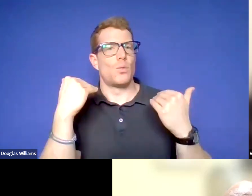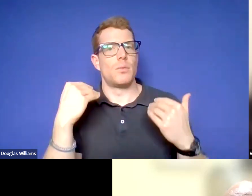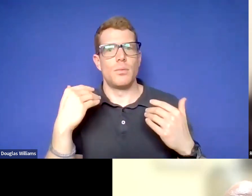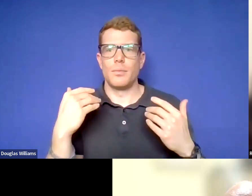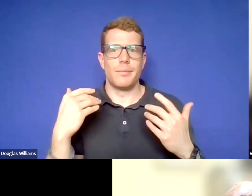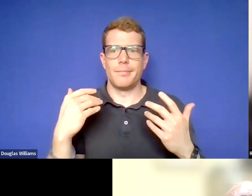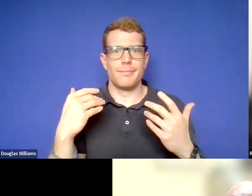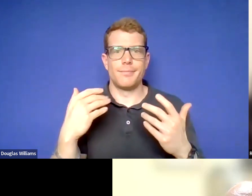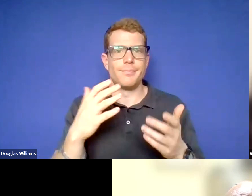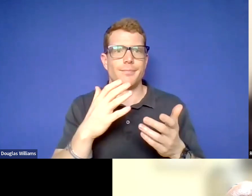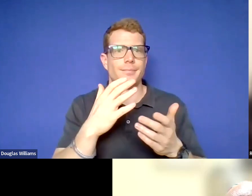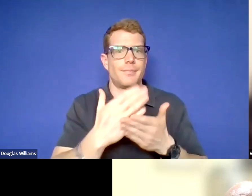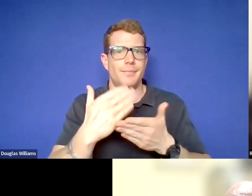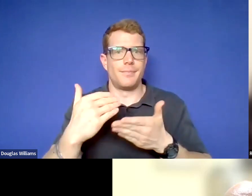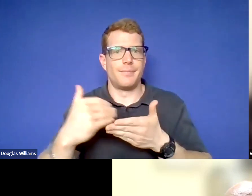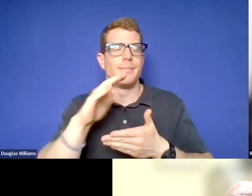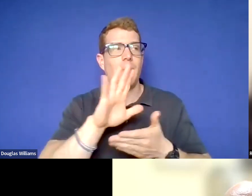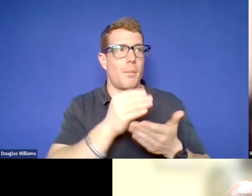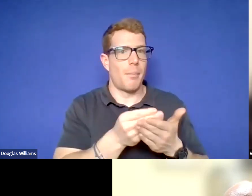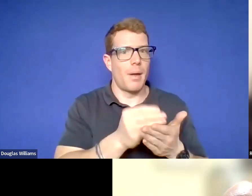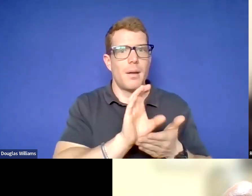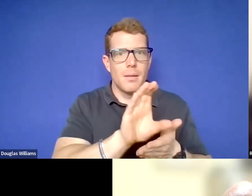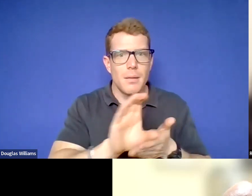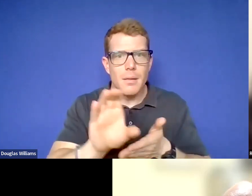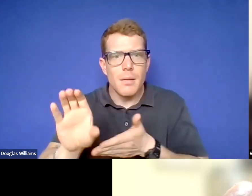dollar as a a couple receiving those benefits.